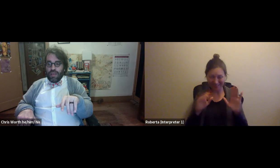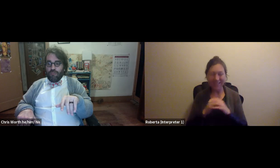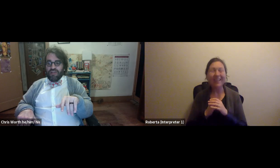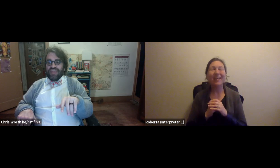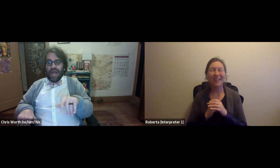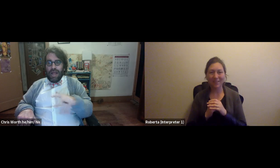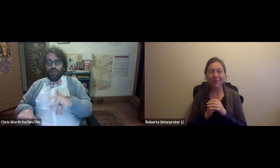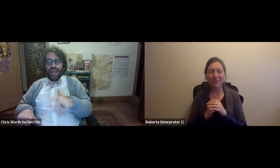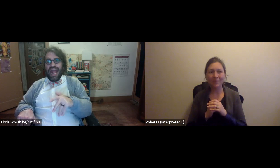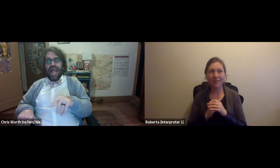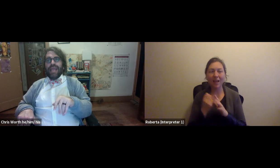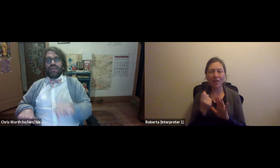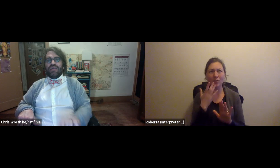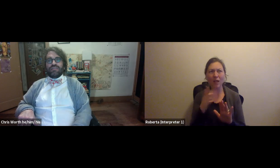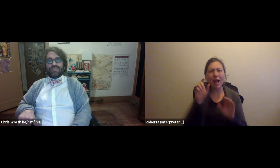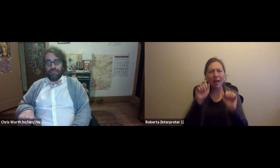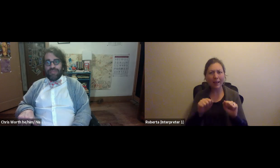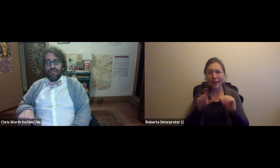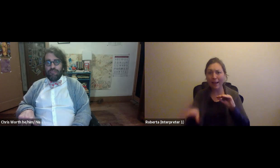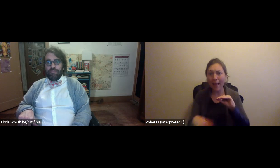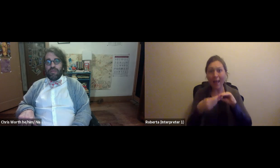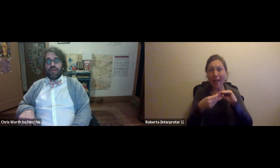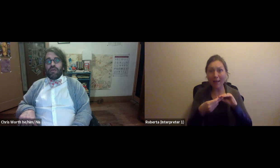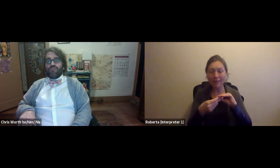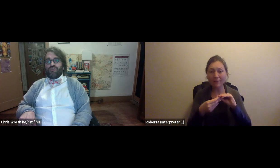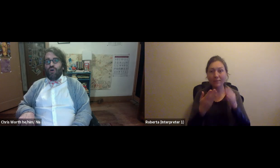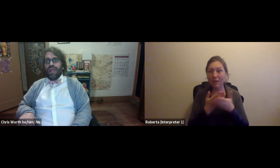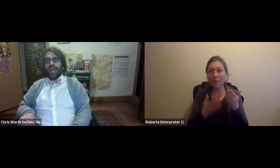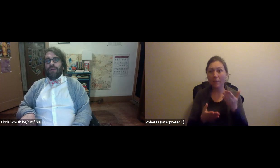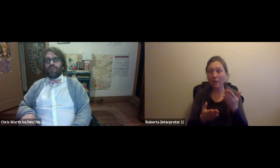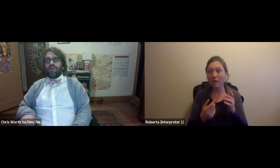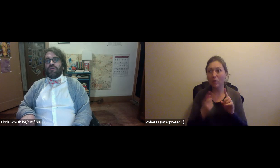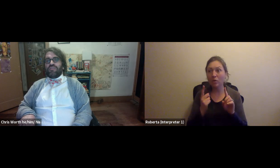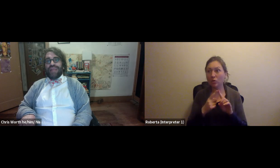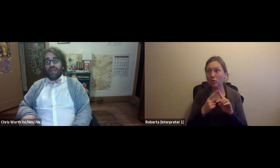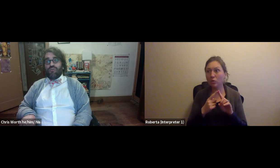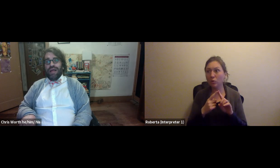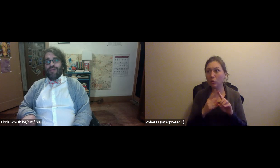was that I could add something to talking about sexuality